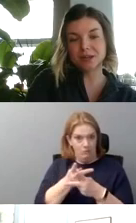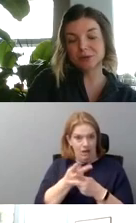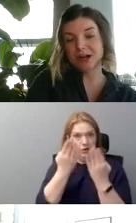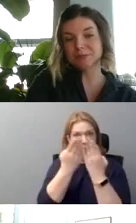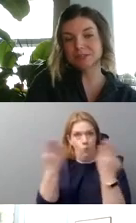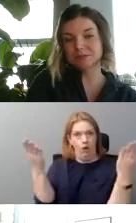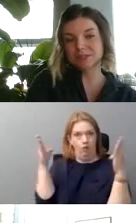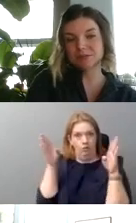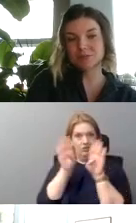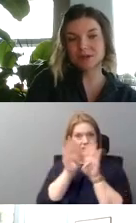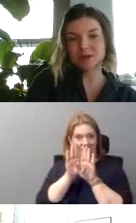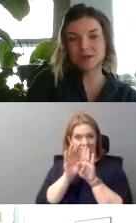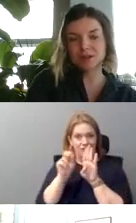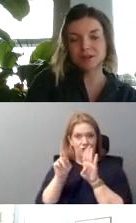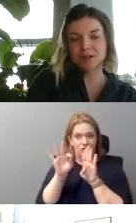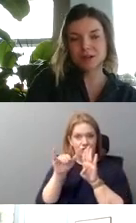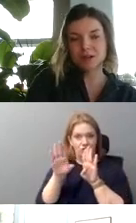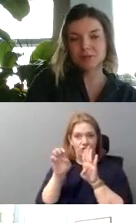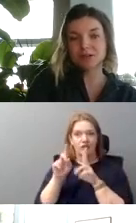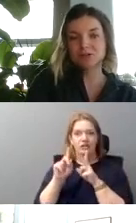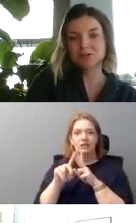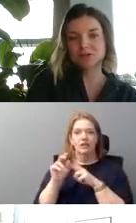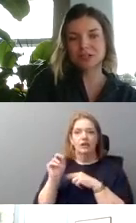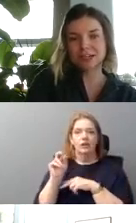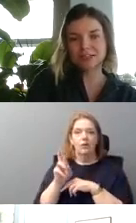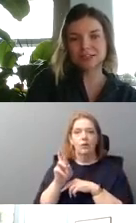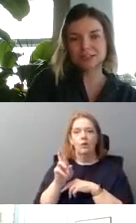and perhaps some of these more unusual collections